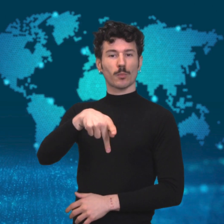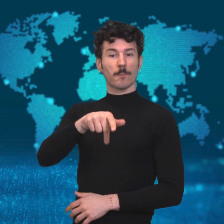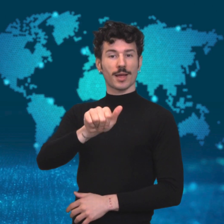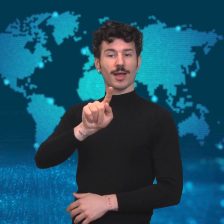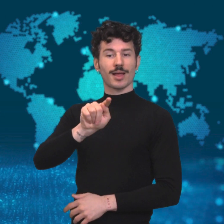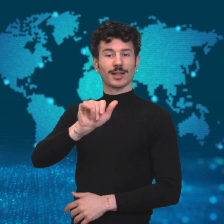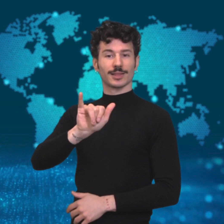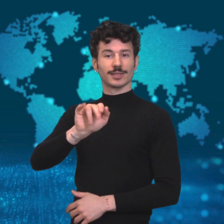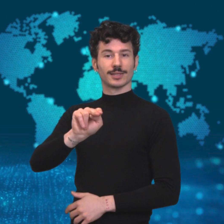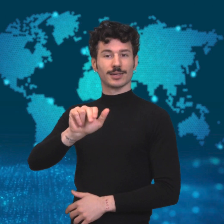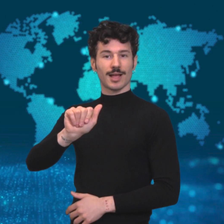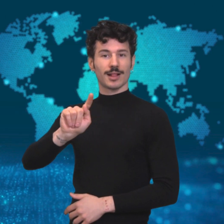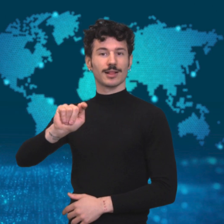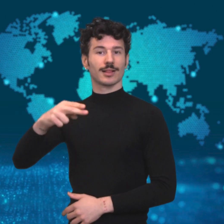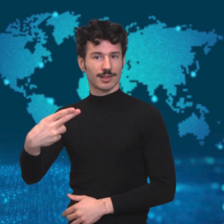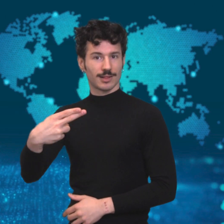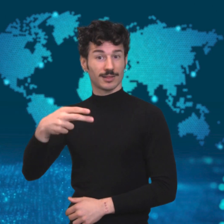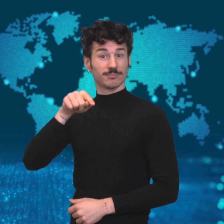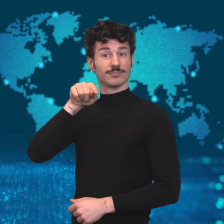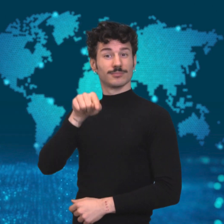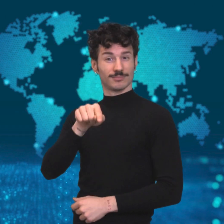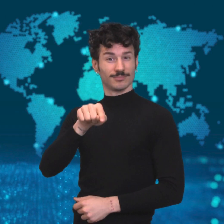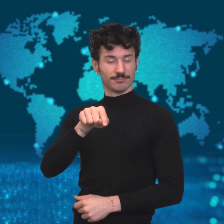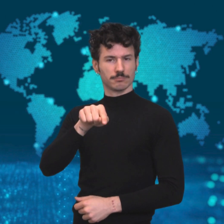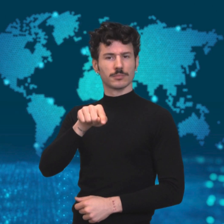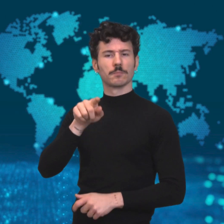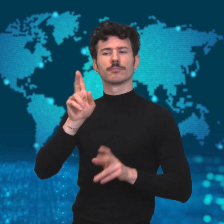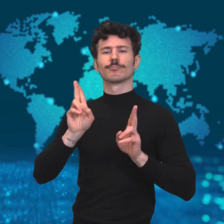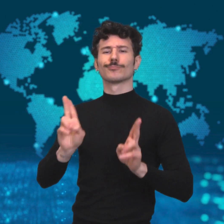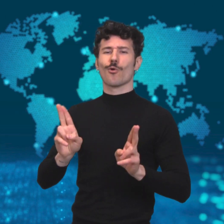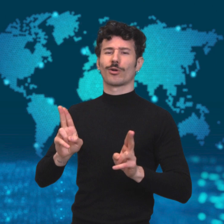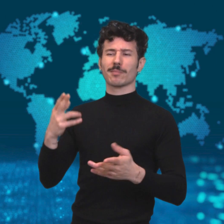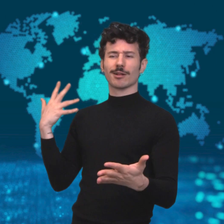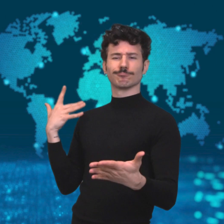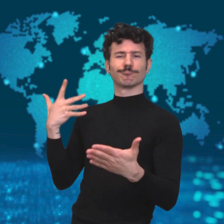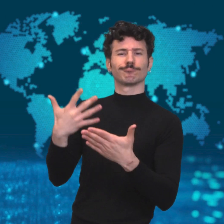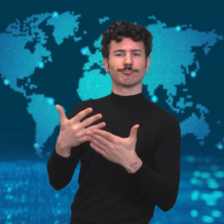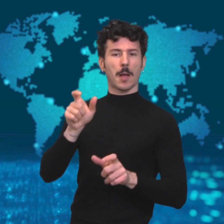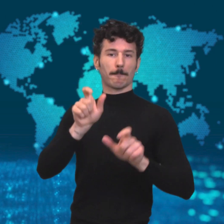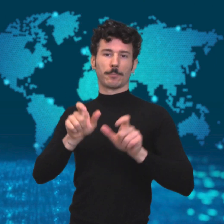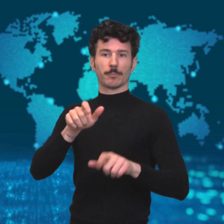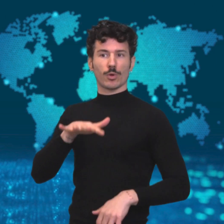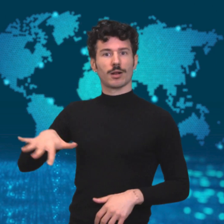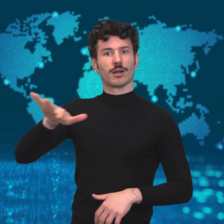are fed by devotees at Pashupatinath temple,